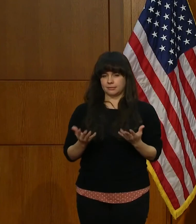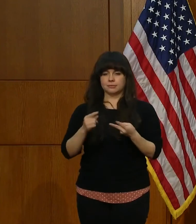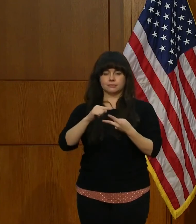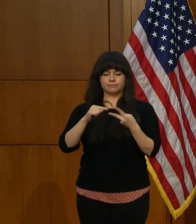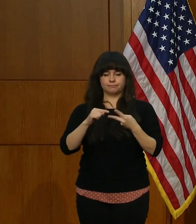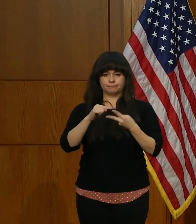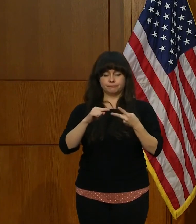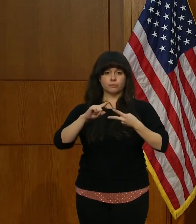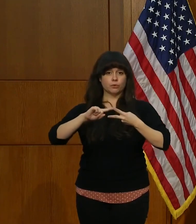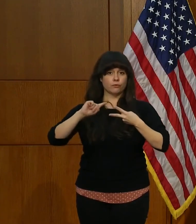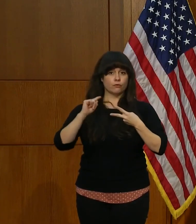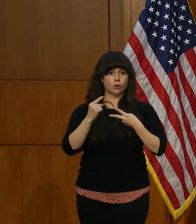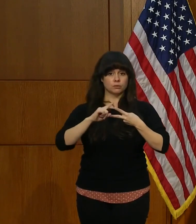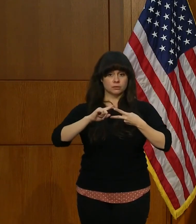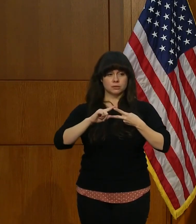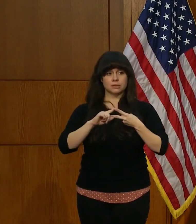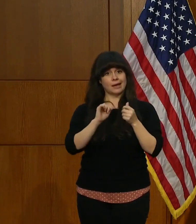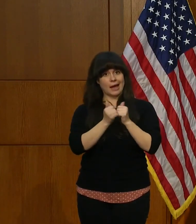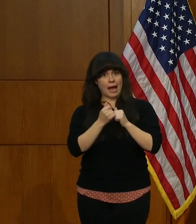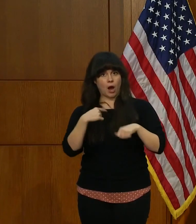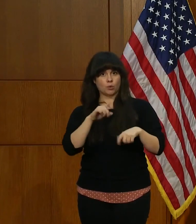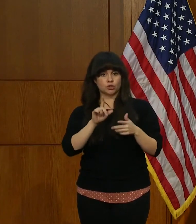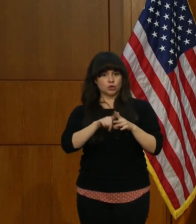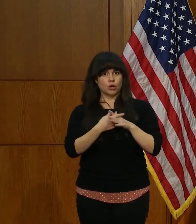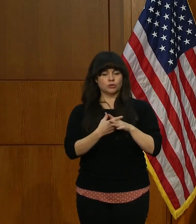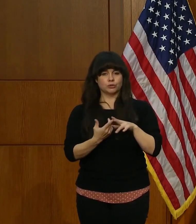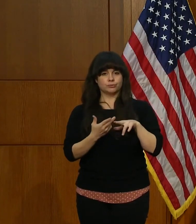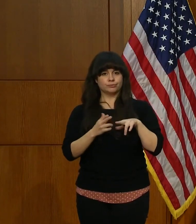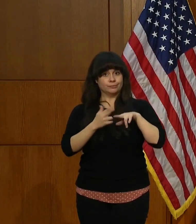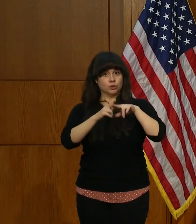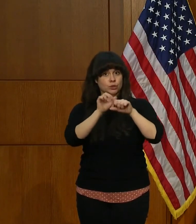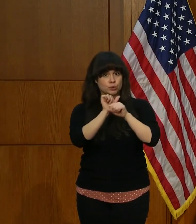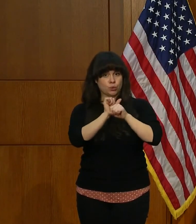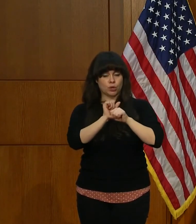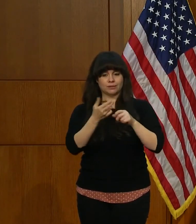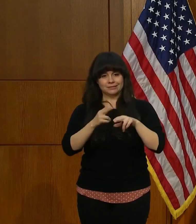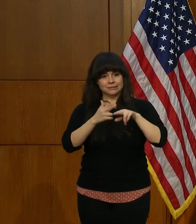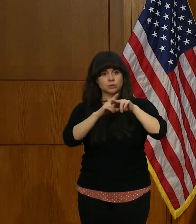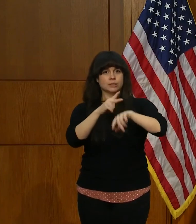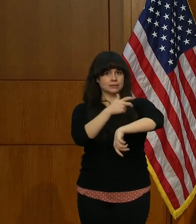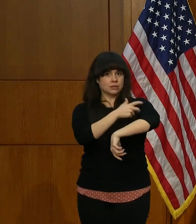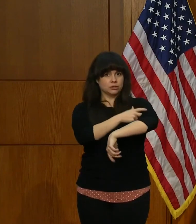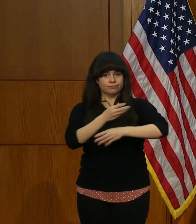GOING TO TALK ABOUT TWO MAJOR THINGS. WE'LL TALK FIRST ABOUT